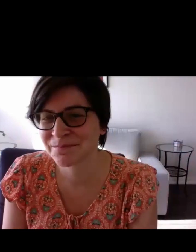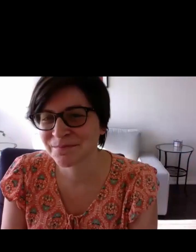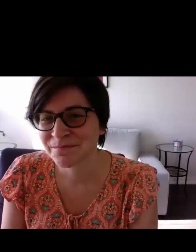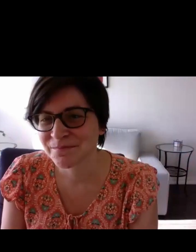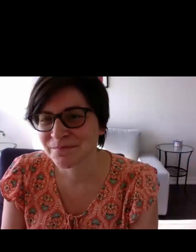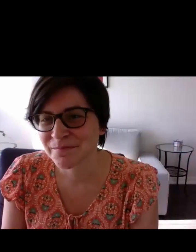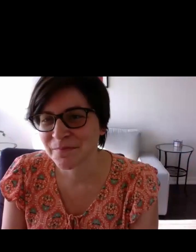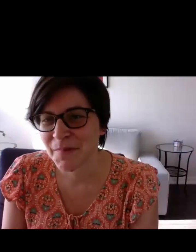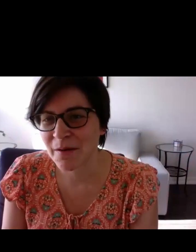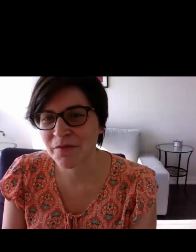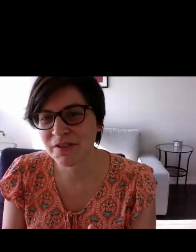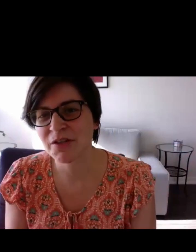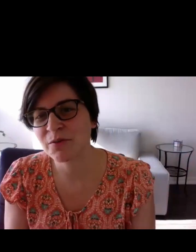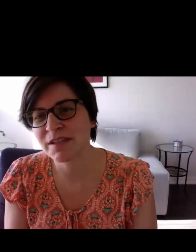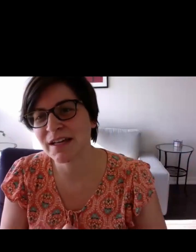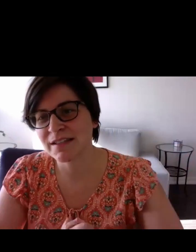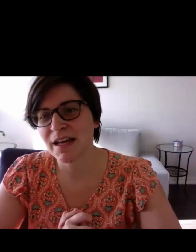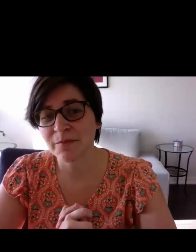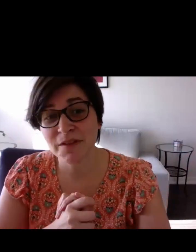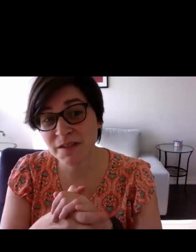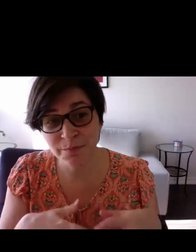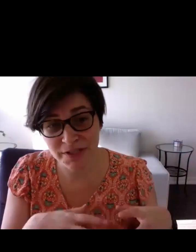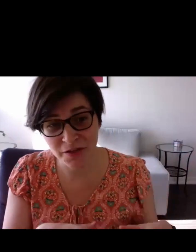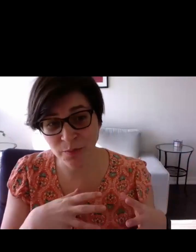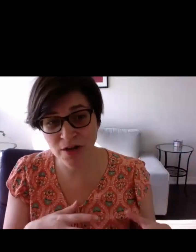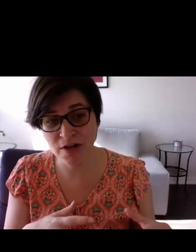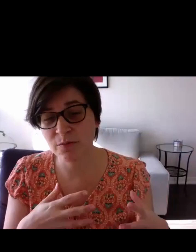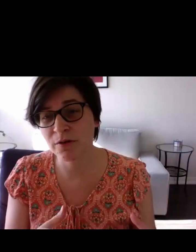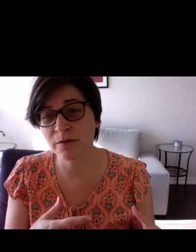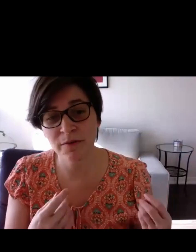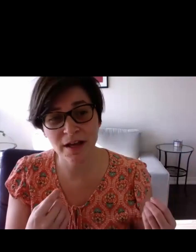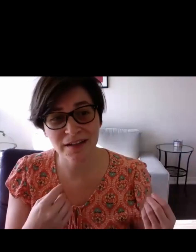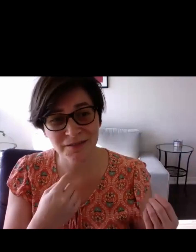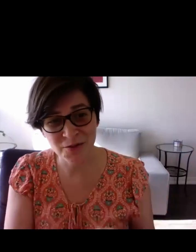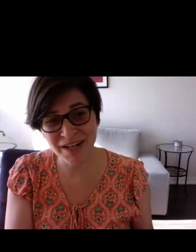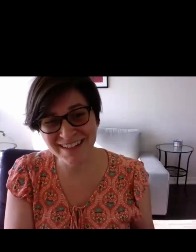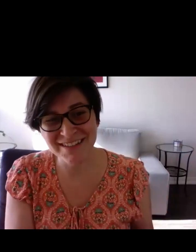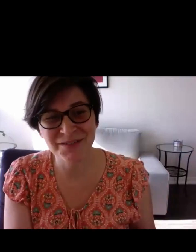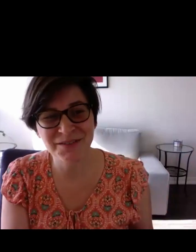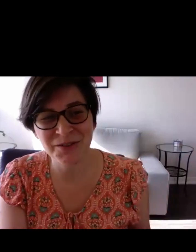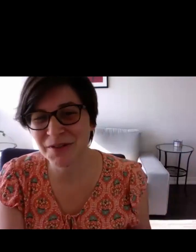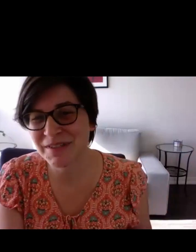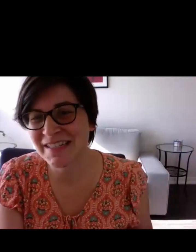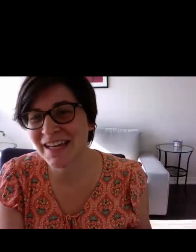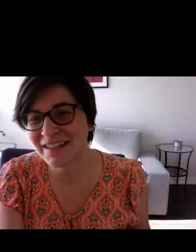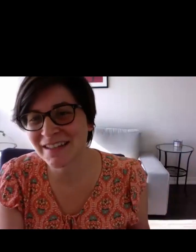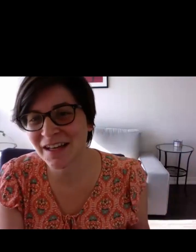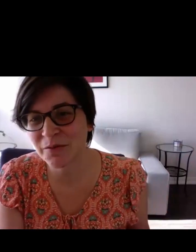But first I’ll note that this particular project we are joining to learn from today